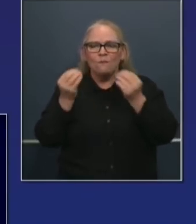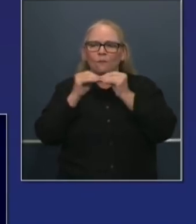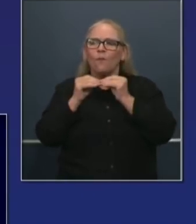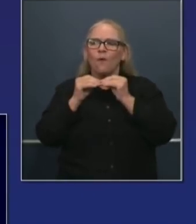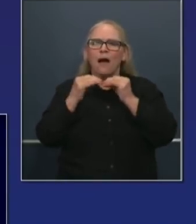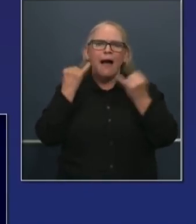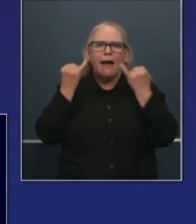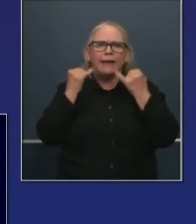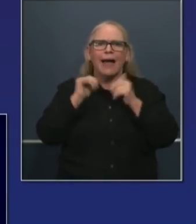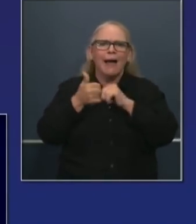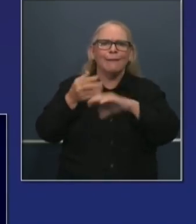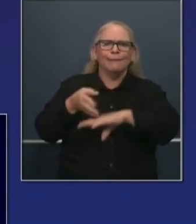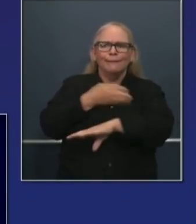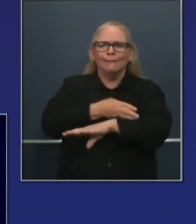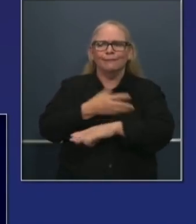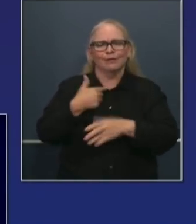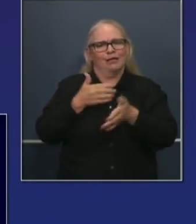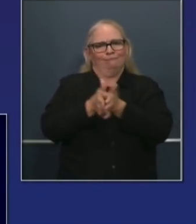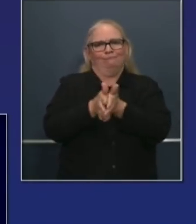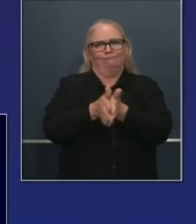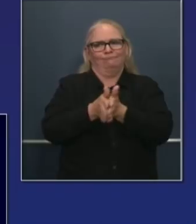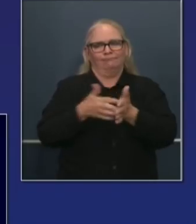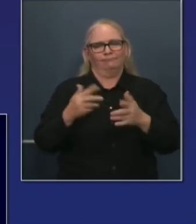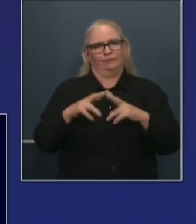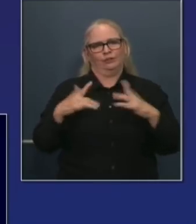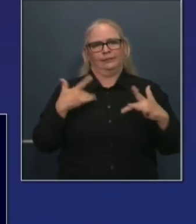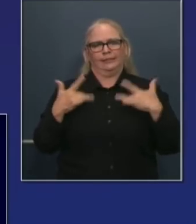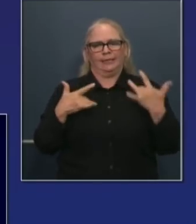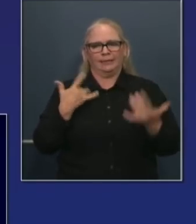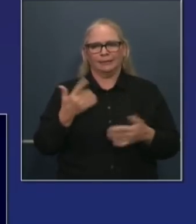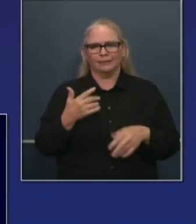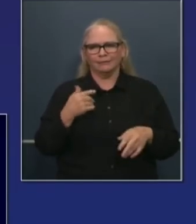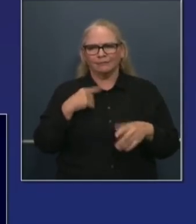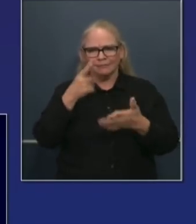RELATED TO A NEW STRATEGY NEXT WEEK AND MAKING PUBLIC A NEW PARTNERSHIP FOR THE